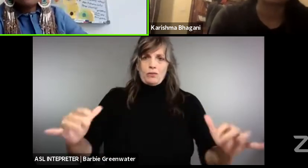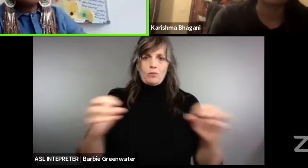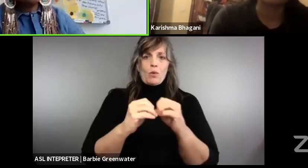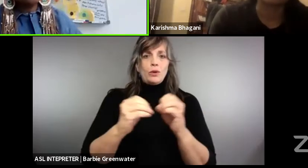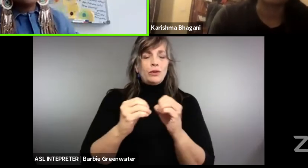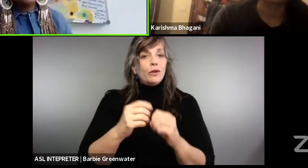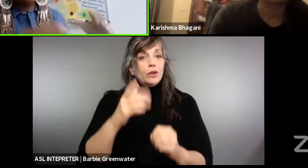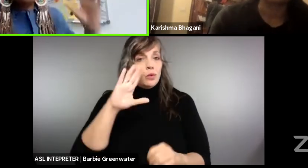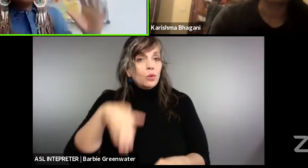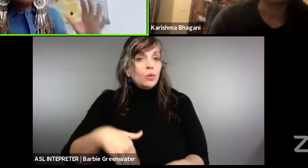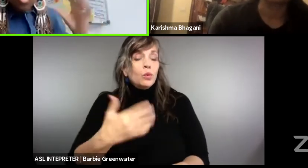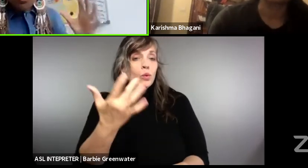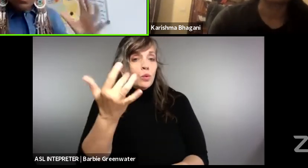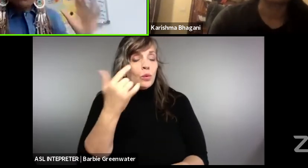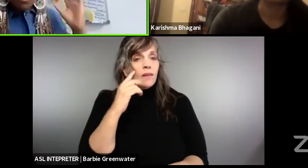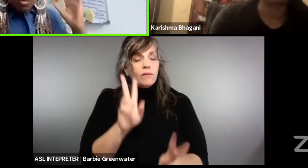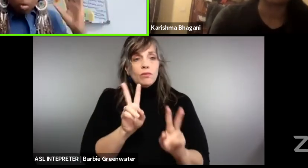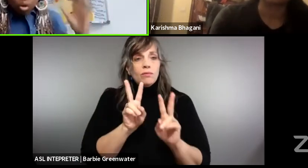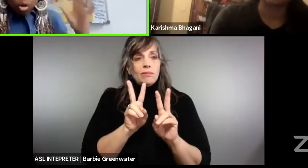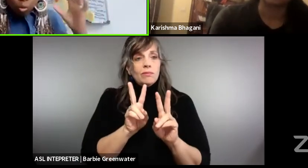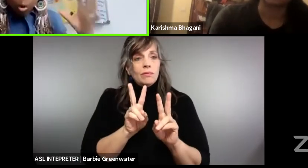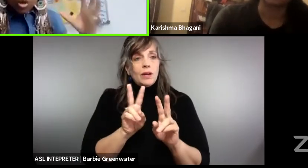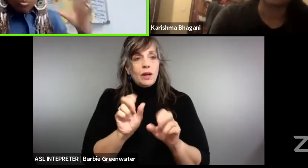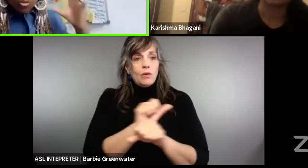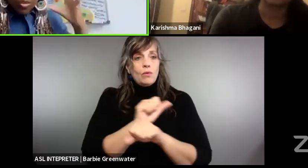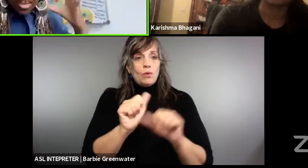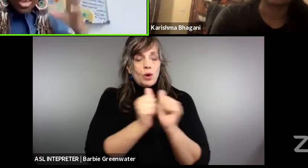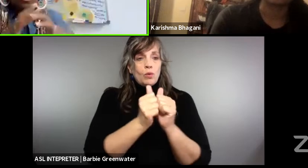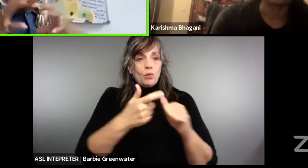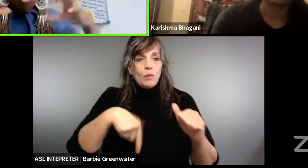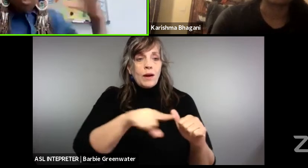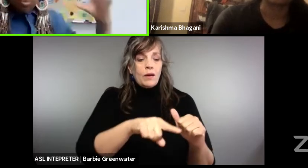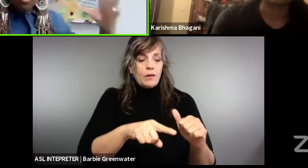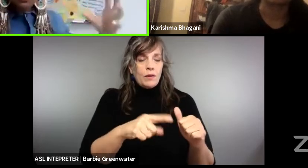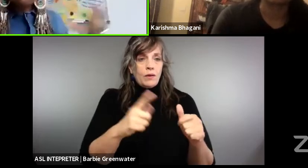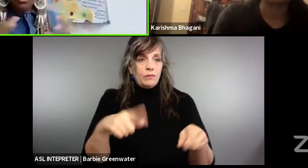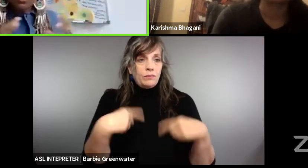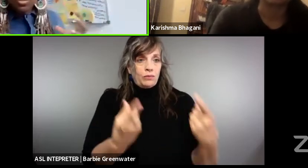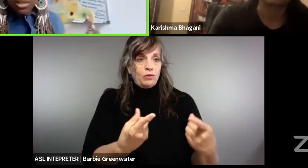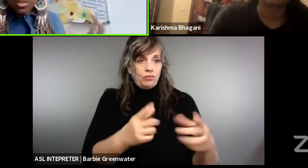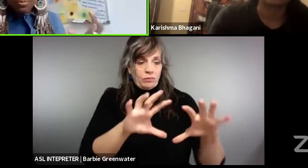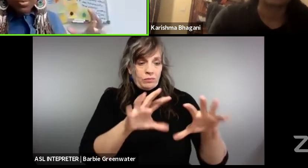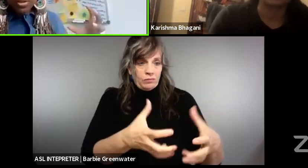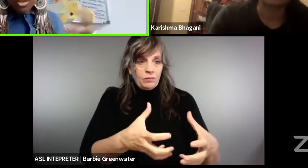if you look, even if you work with we're just working with the canon of what people describe as theater.